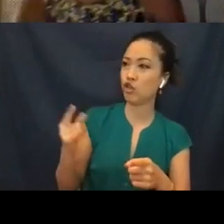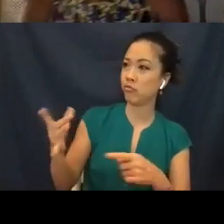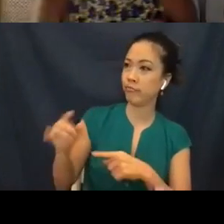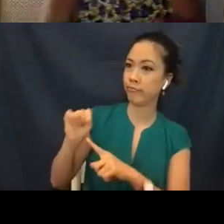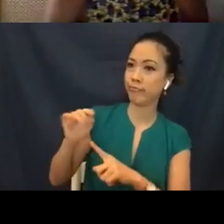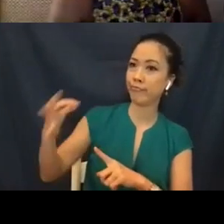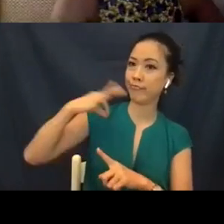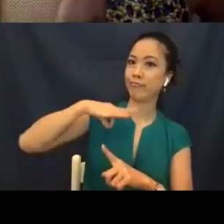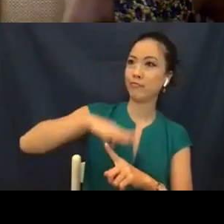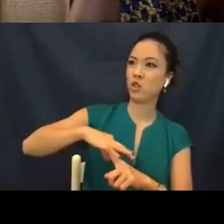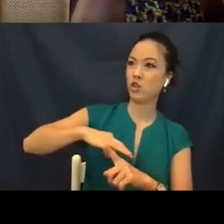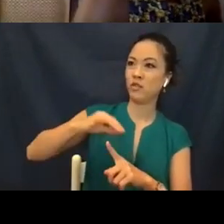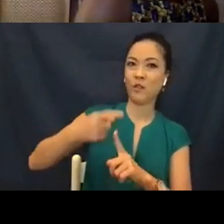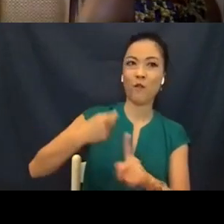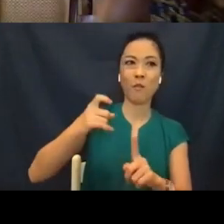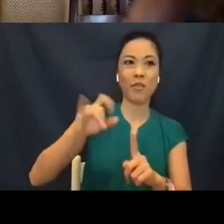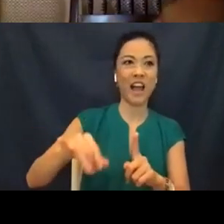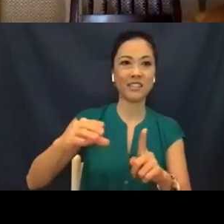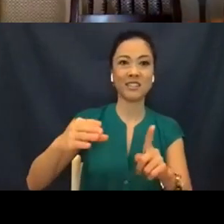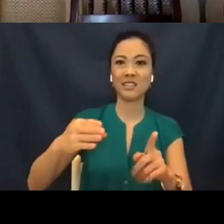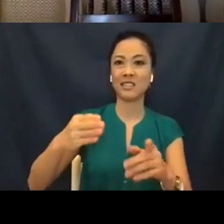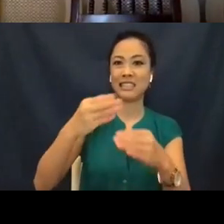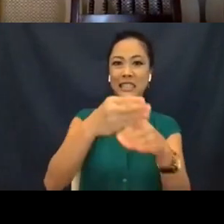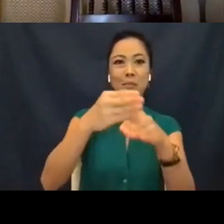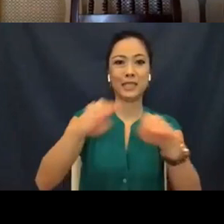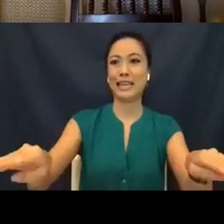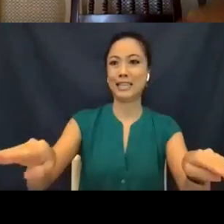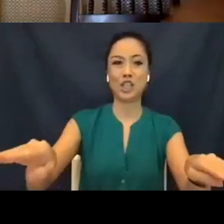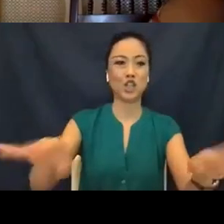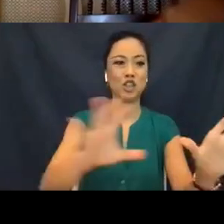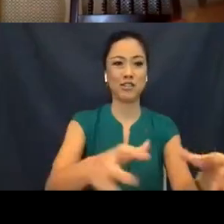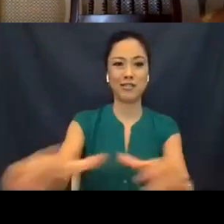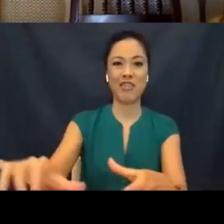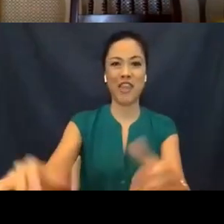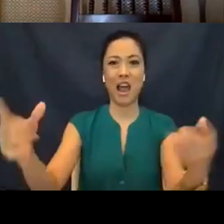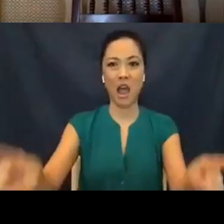I was having a fabulous conversation with our artistic director Virginia Johnson.